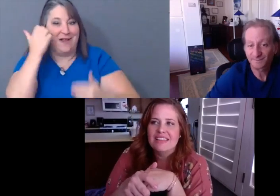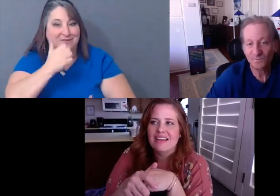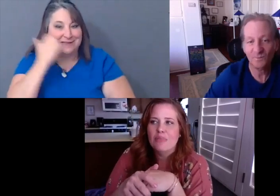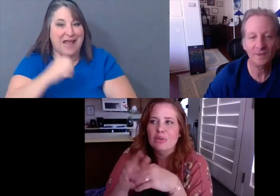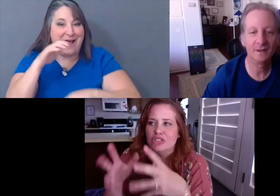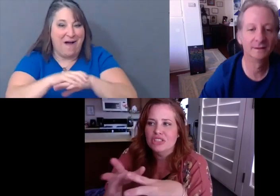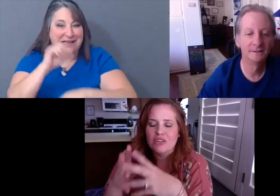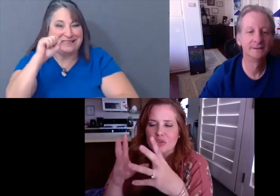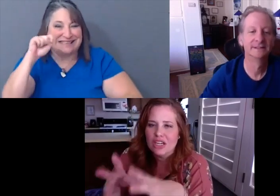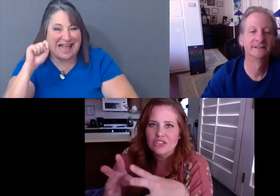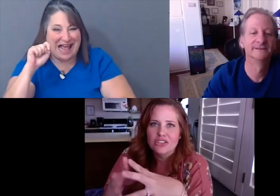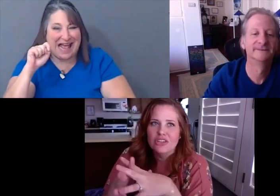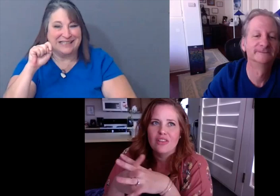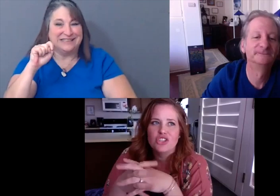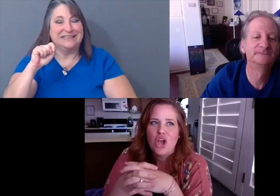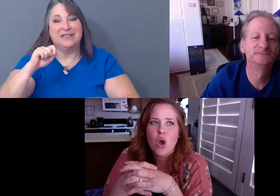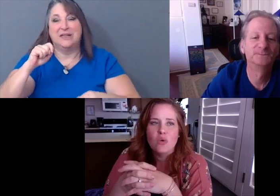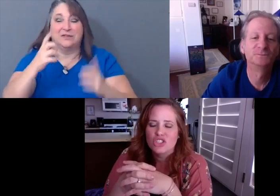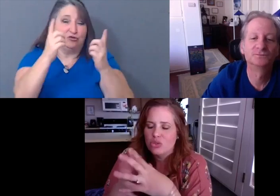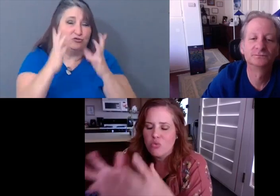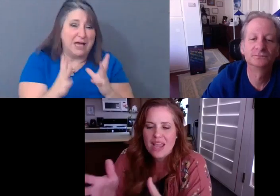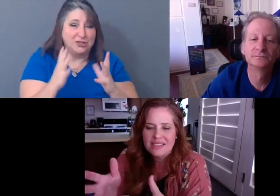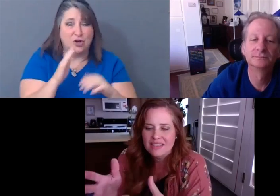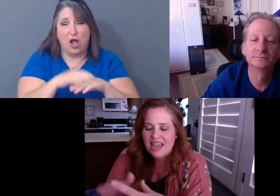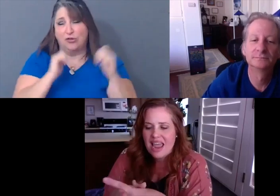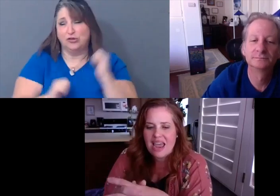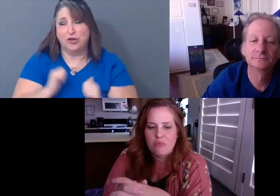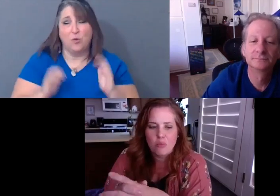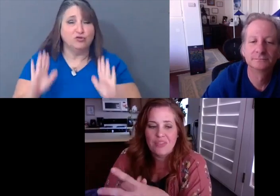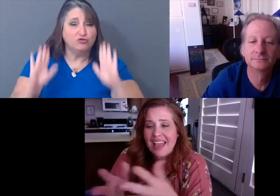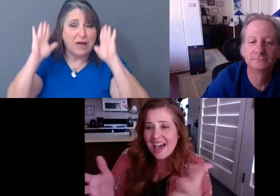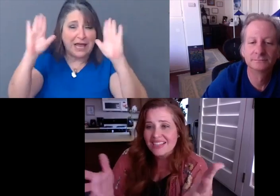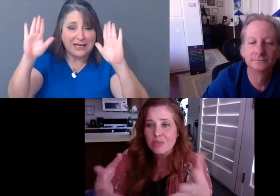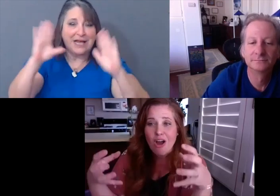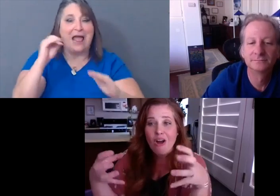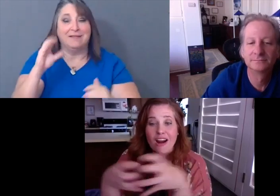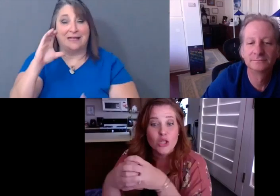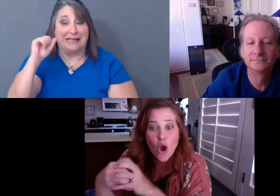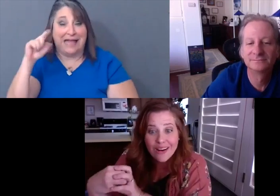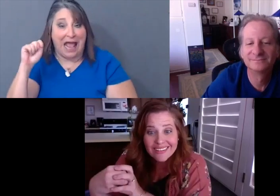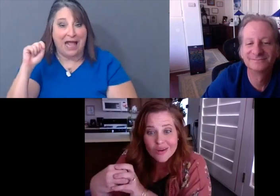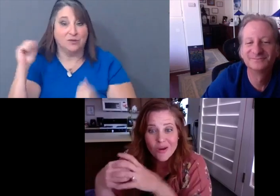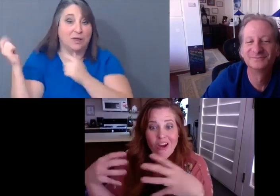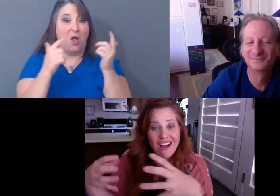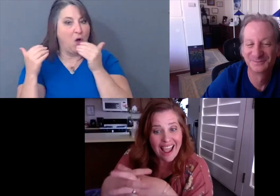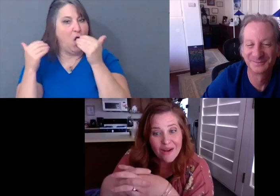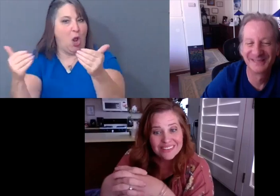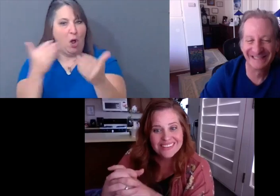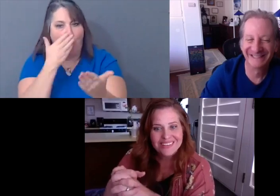The producers and the director on the show was just great. And the cast, we all got along, we all hung out.